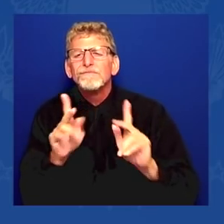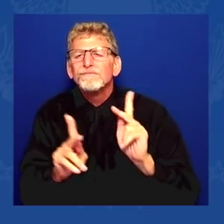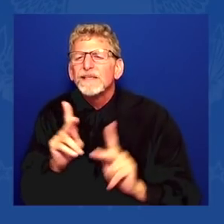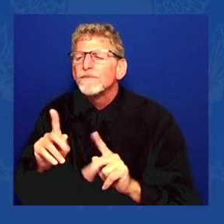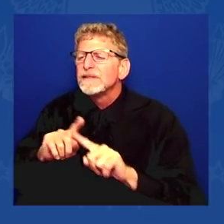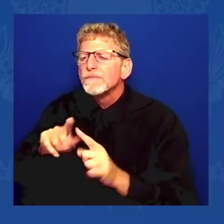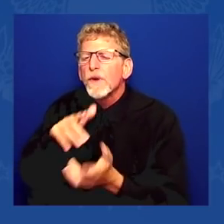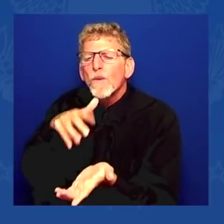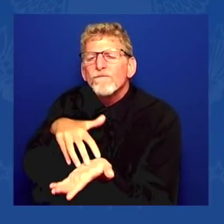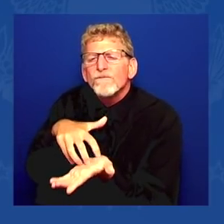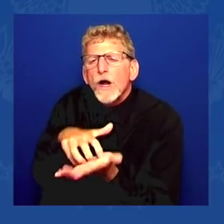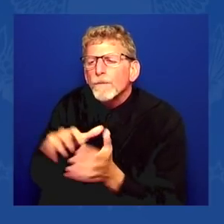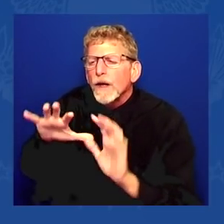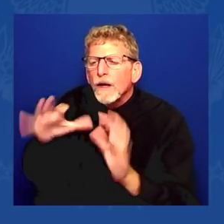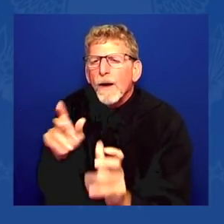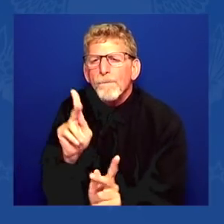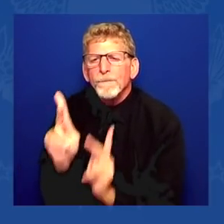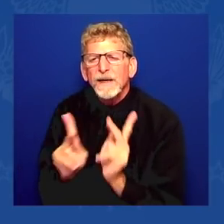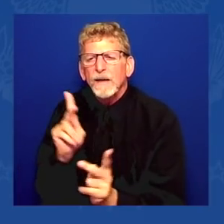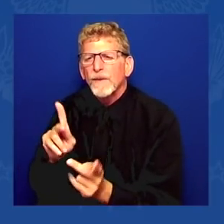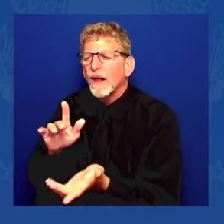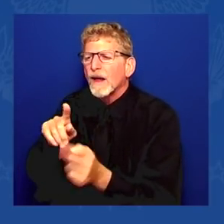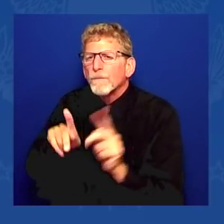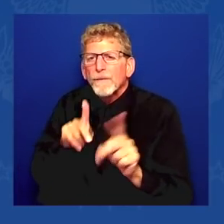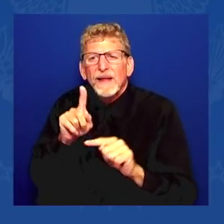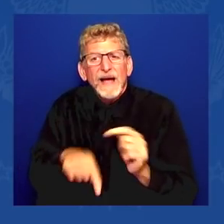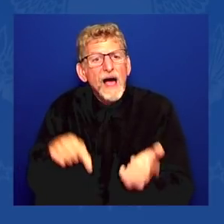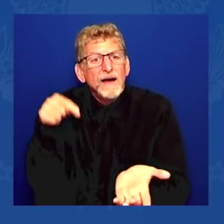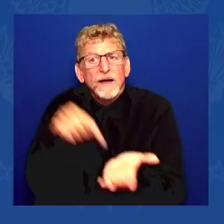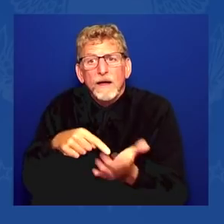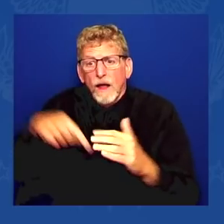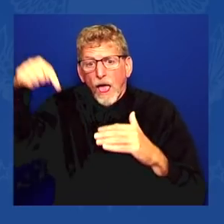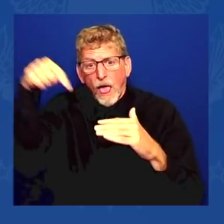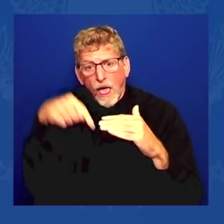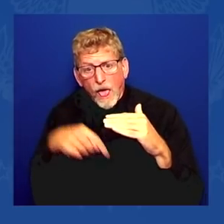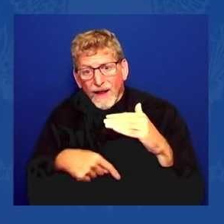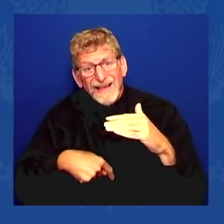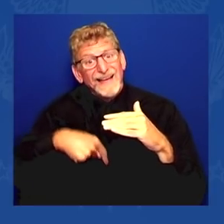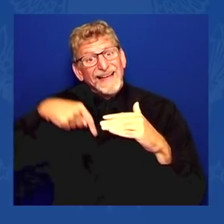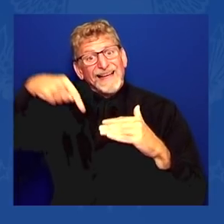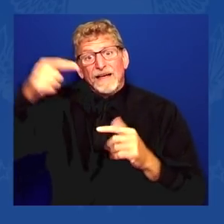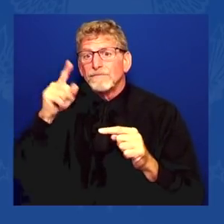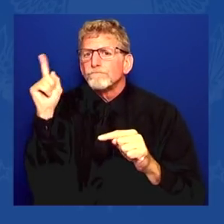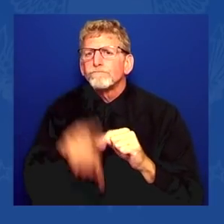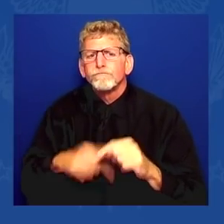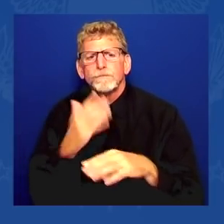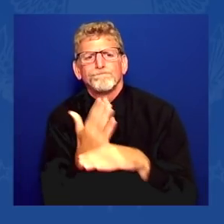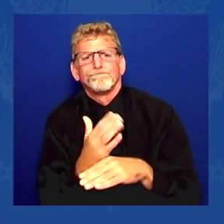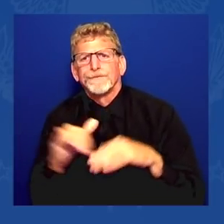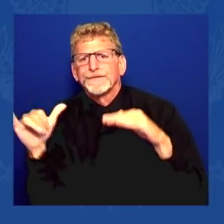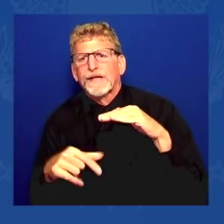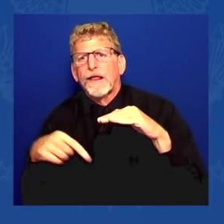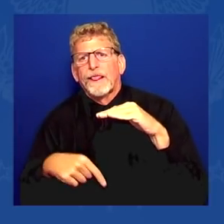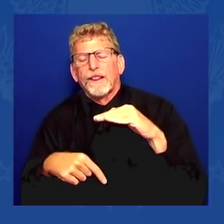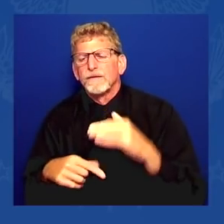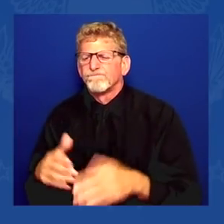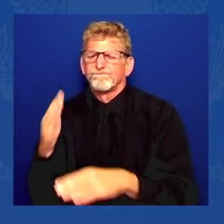And the last administration let it happened, but we won't. And the third bill is going to help us